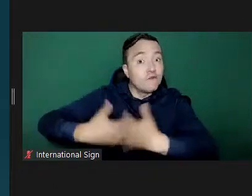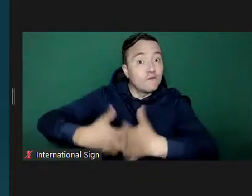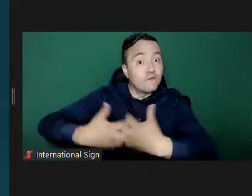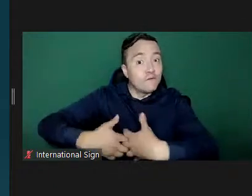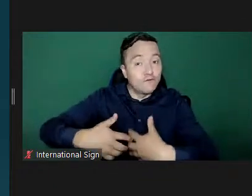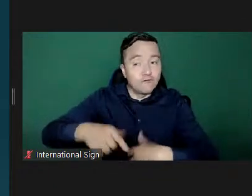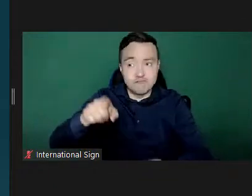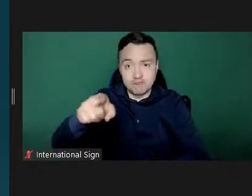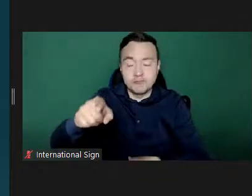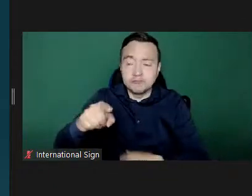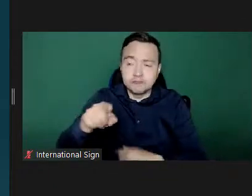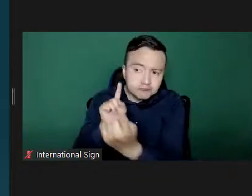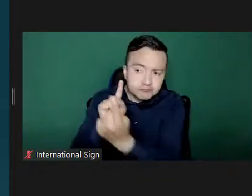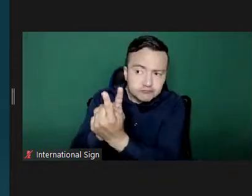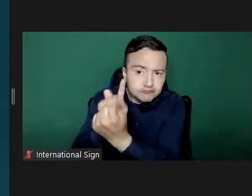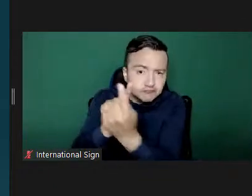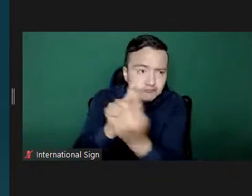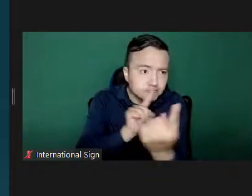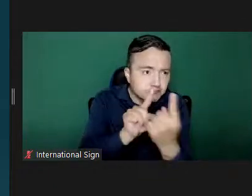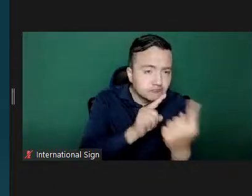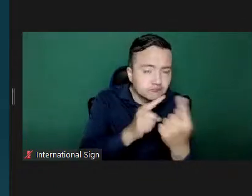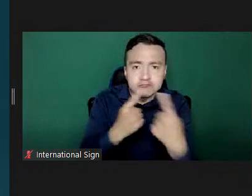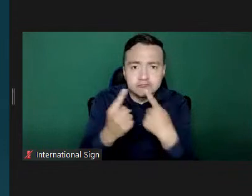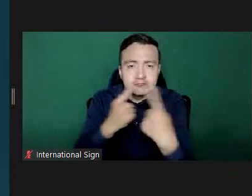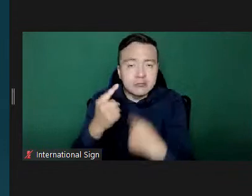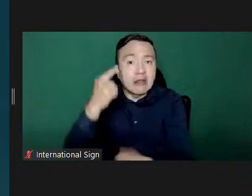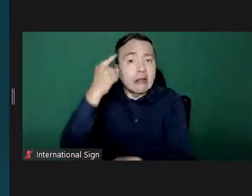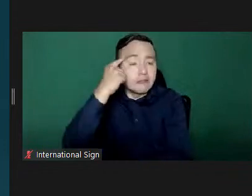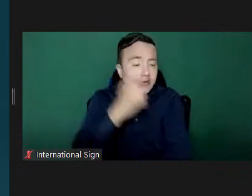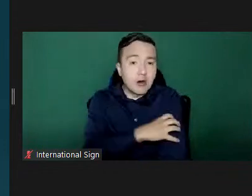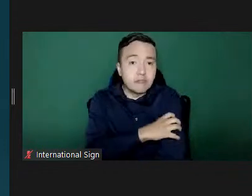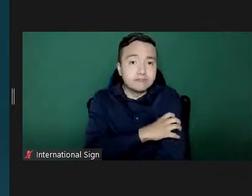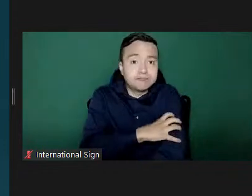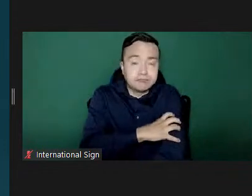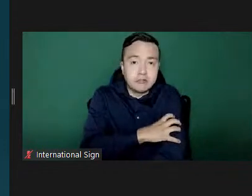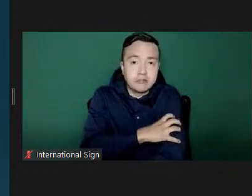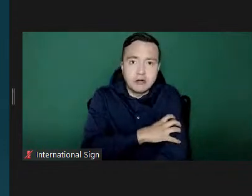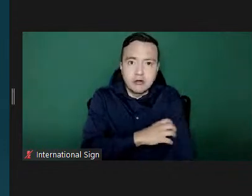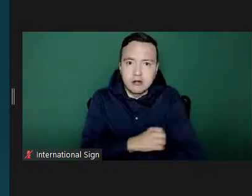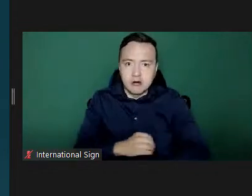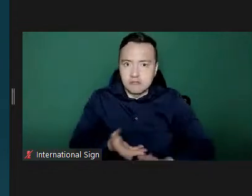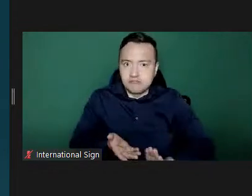private practitioners, and essentially